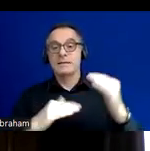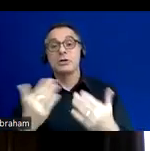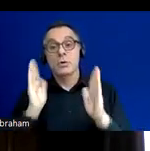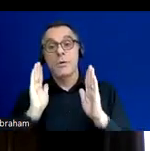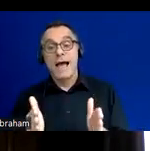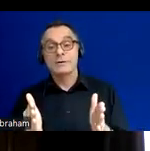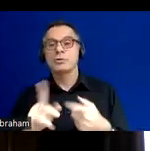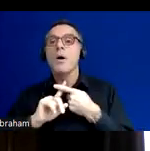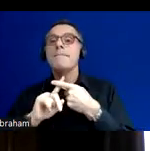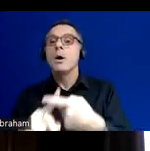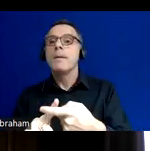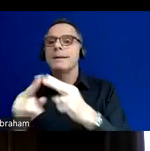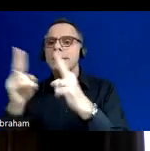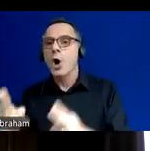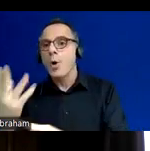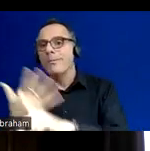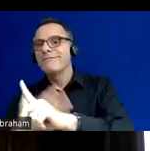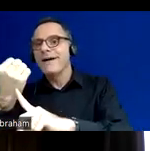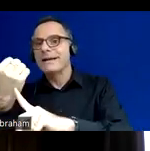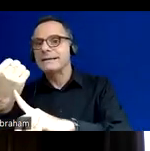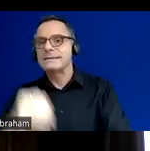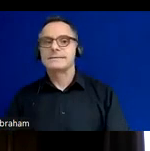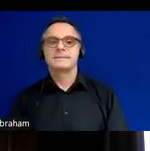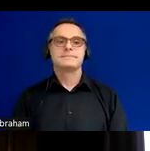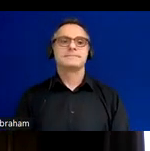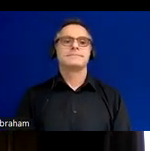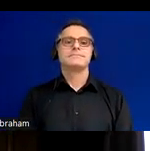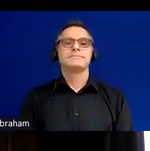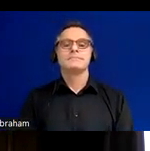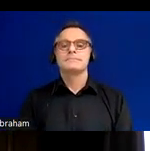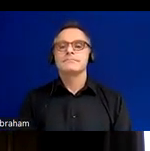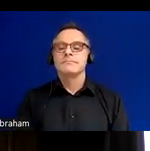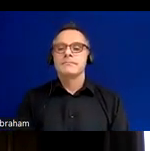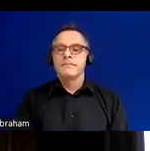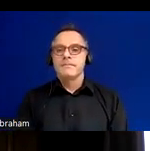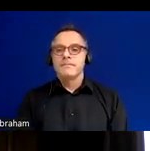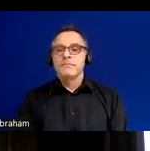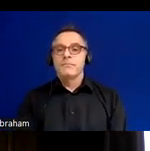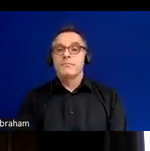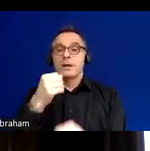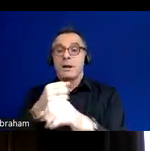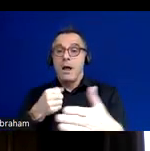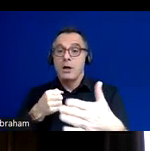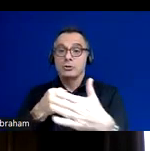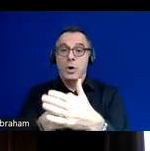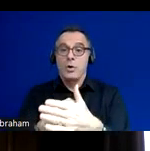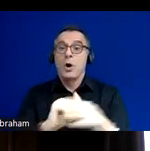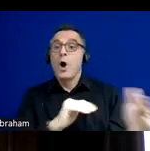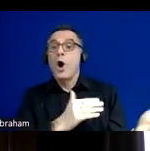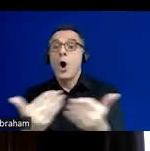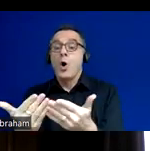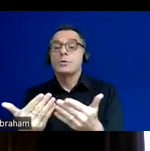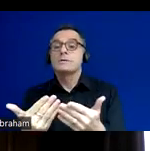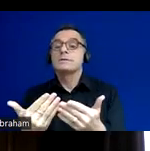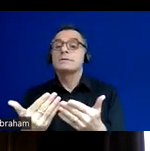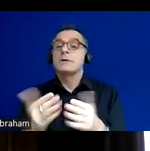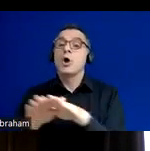permanent home of our own. As Glasgow geared up to host the Commonwealth Games in 2014, Clyde